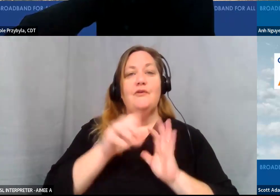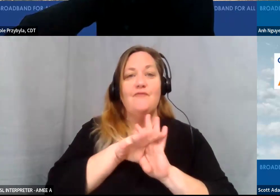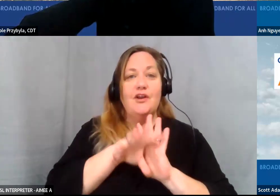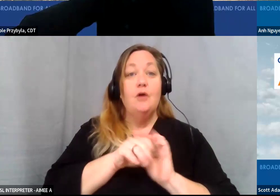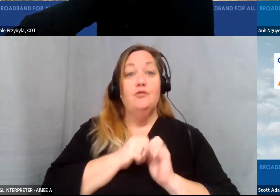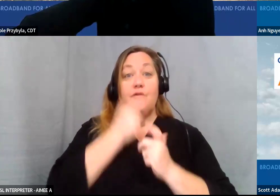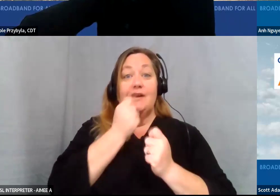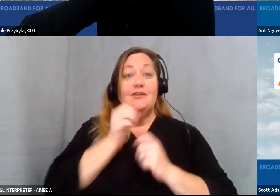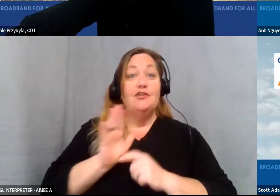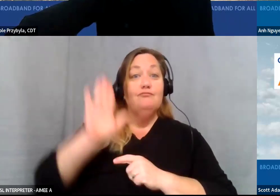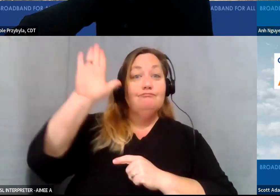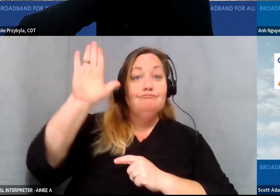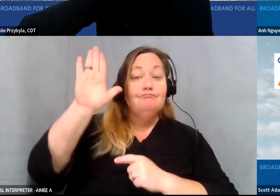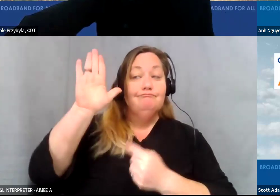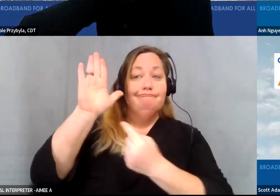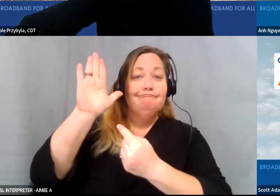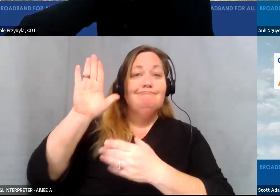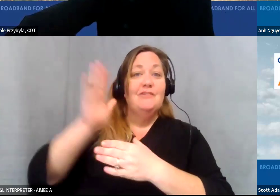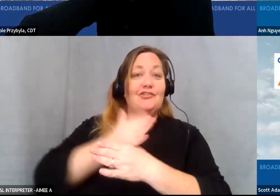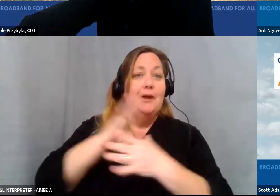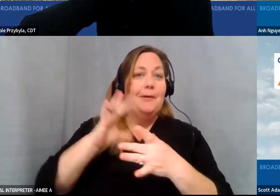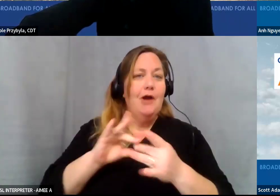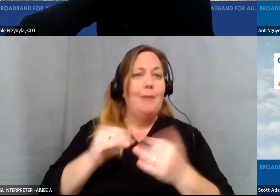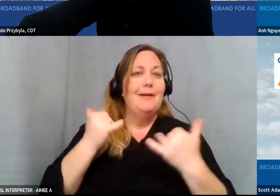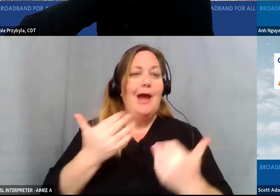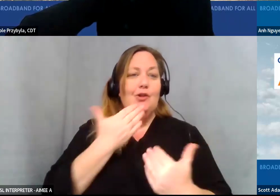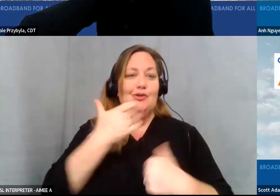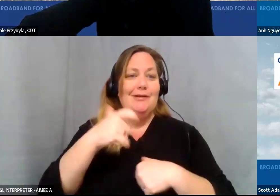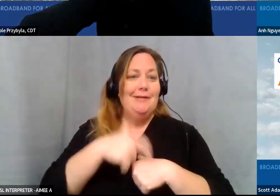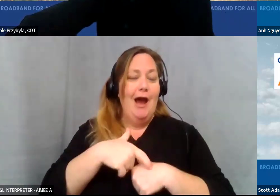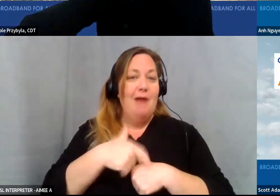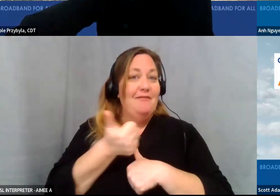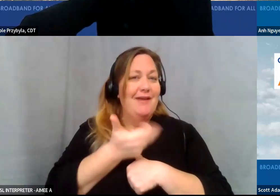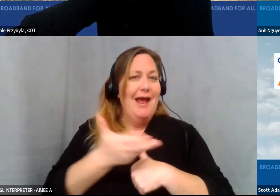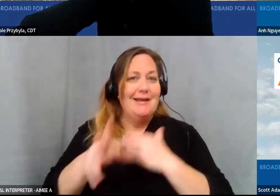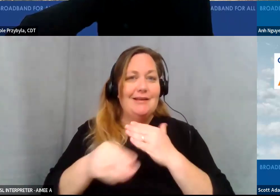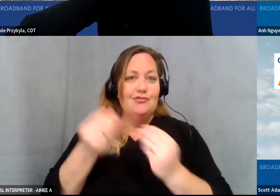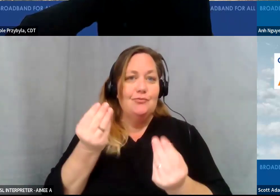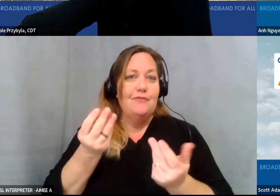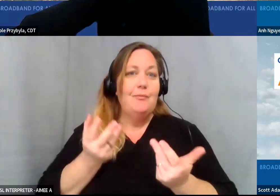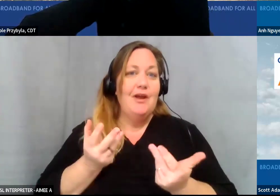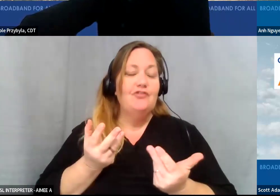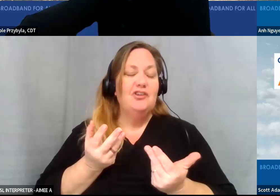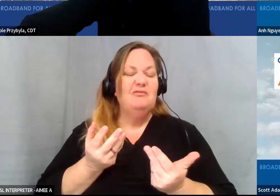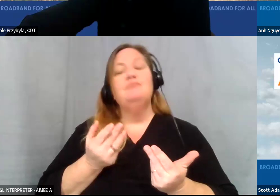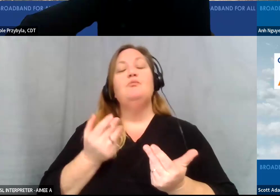now's a good time. If there are any additional information that or comments those would like to